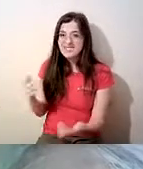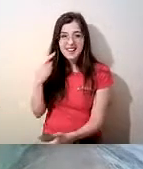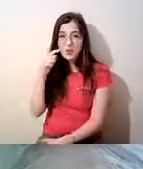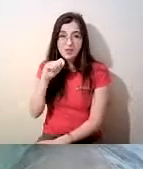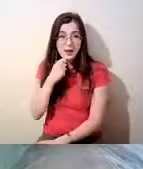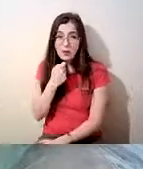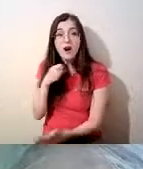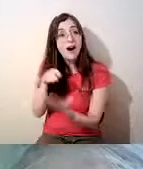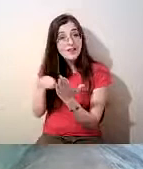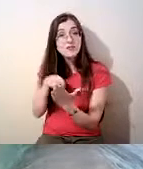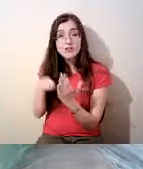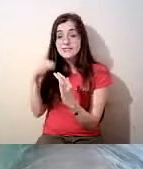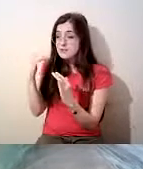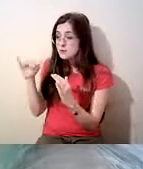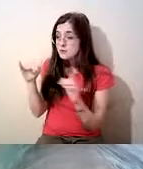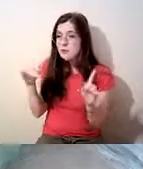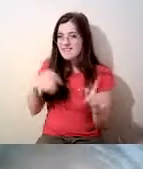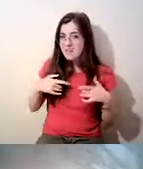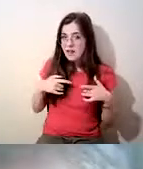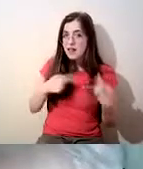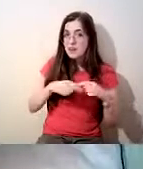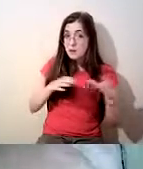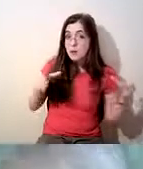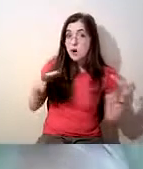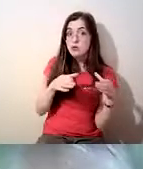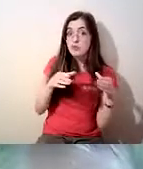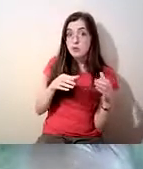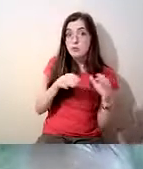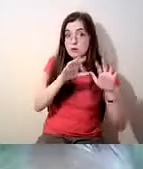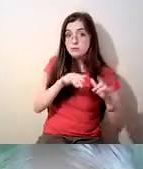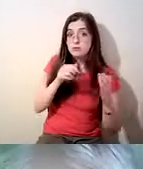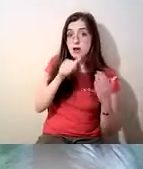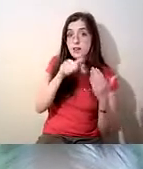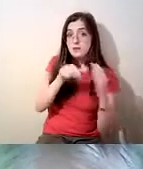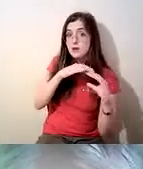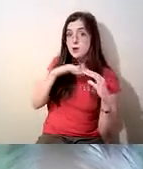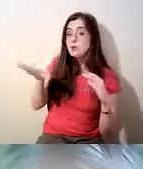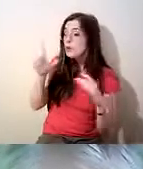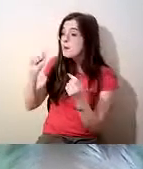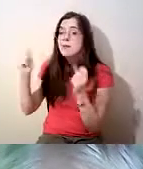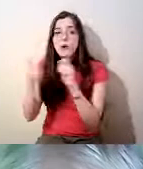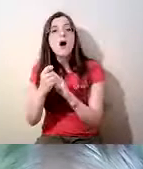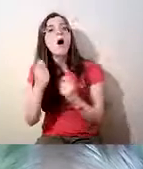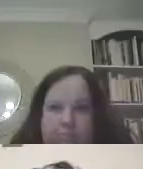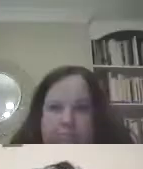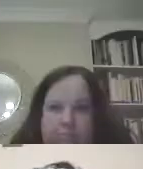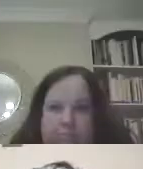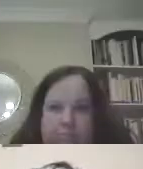larger scale as a group if we write it would make a change and that means that the unfc all of them